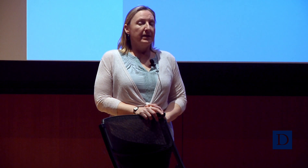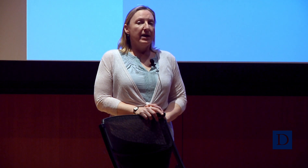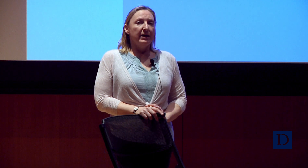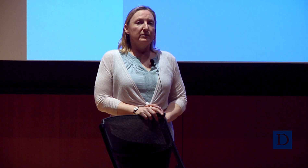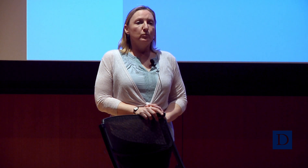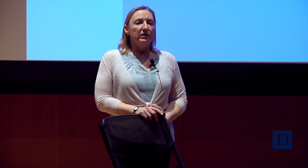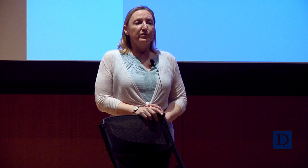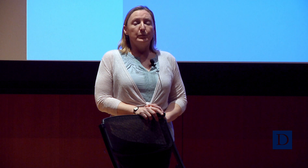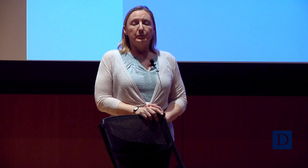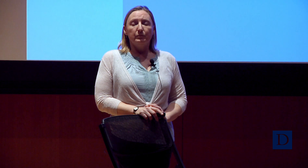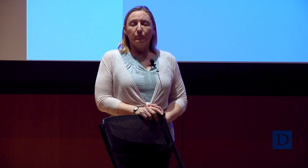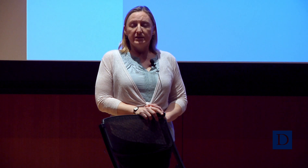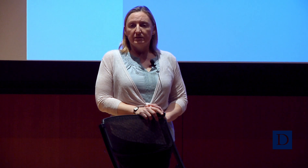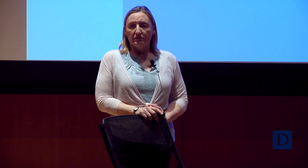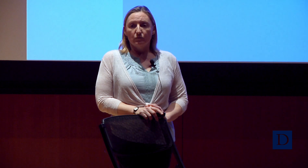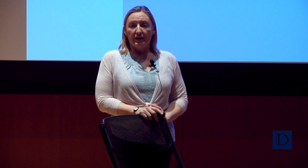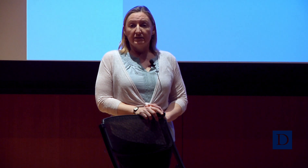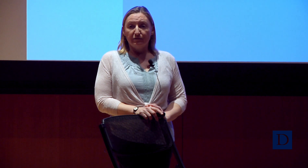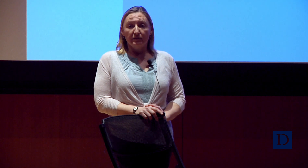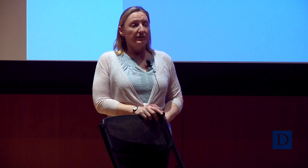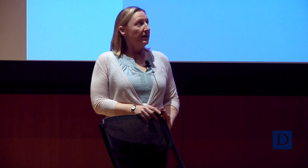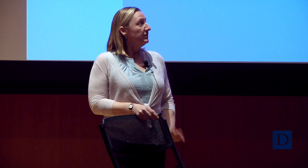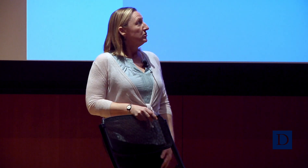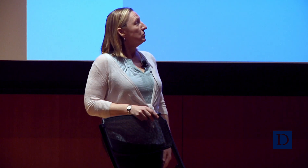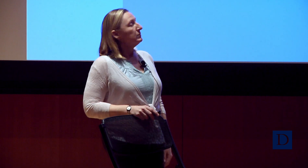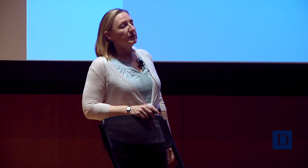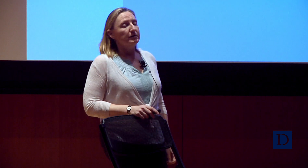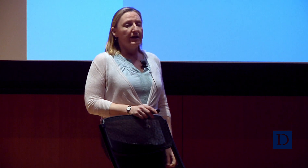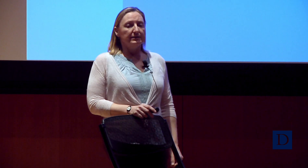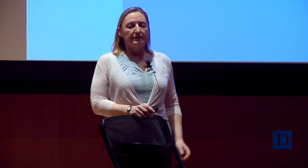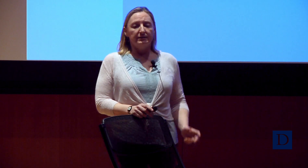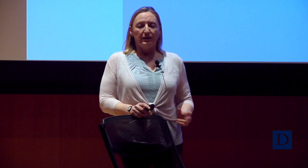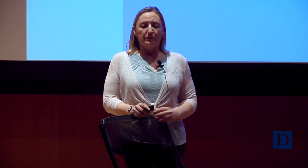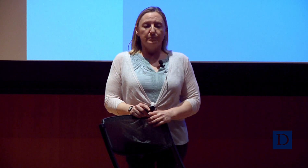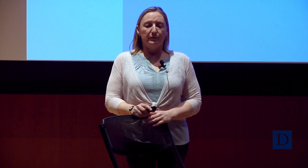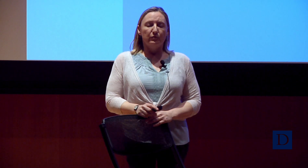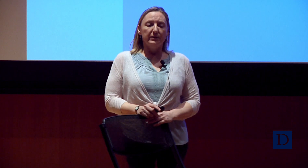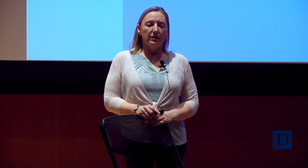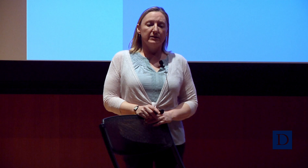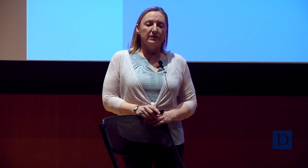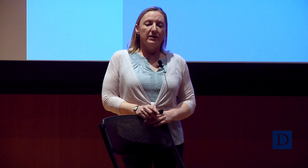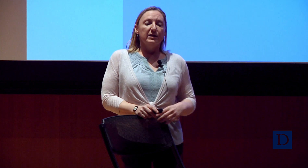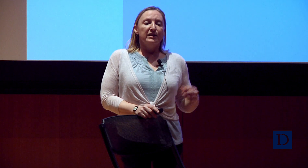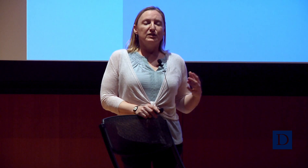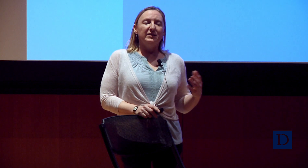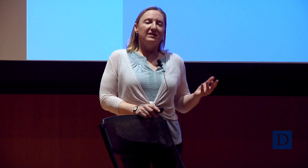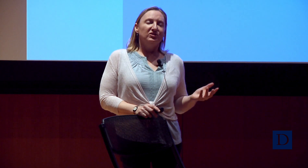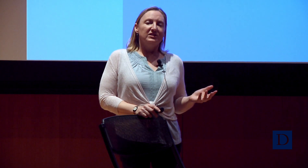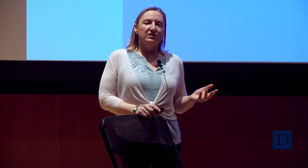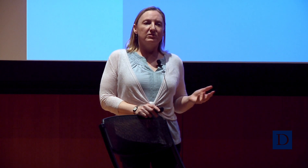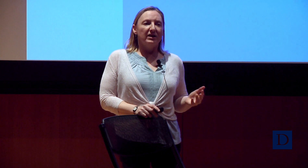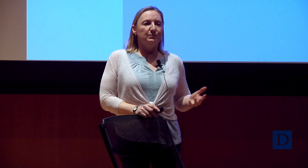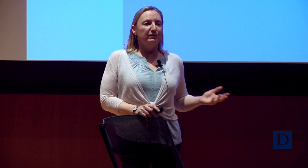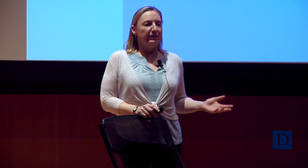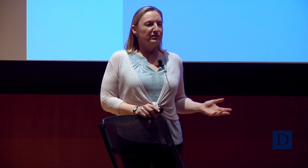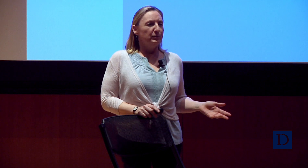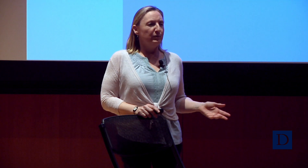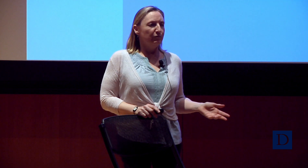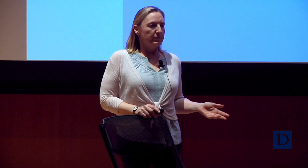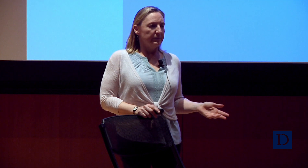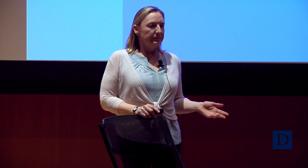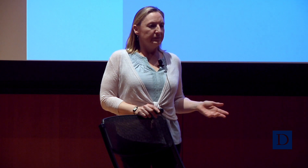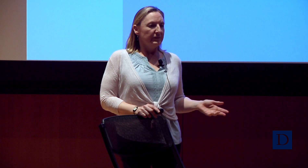and one of the reasons why it's difficult to have an arts career as a disabled performing artist is because you're considered not to be a flexible performer.